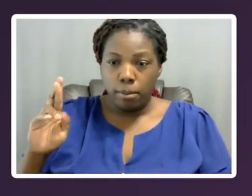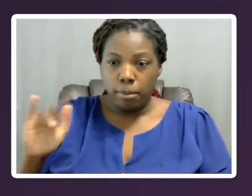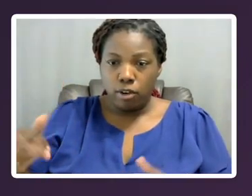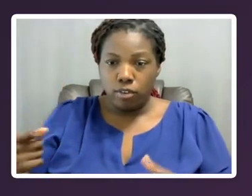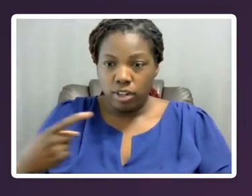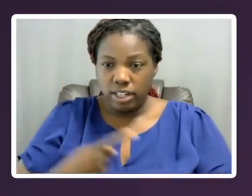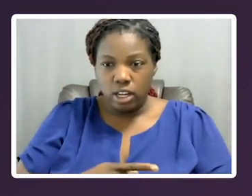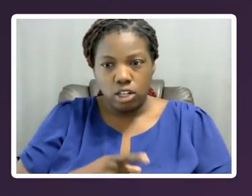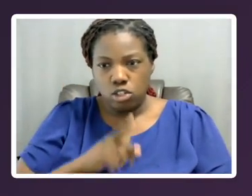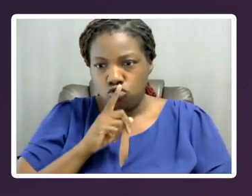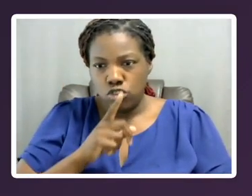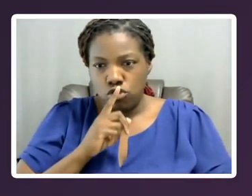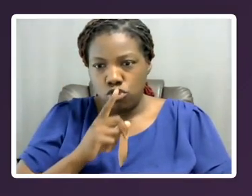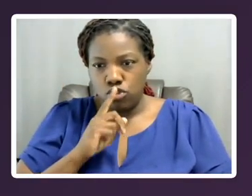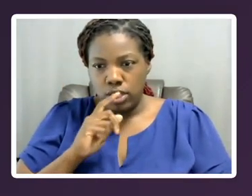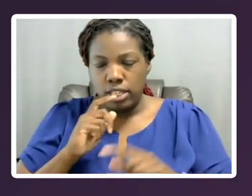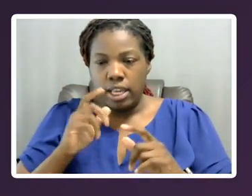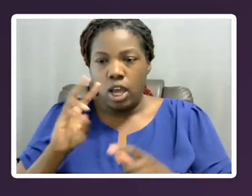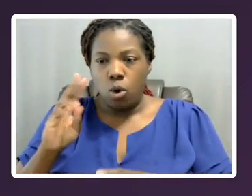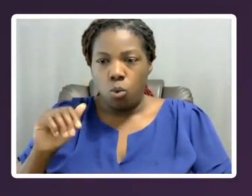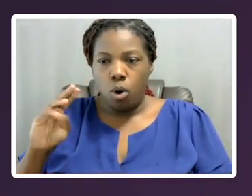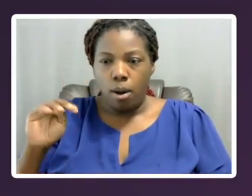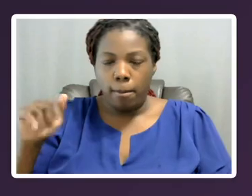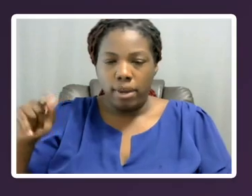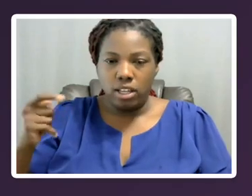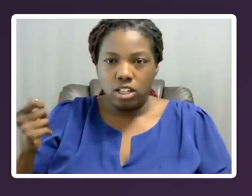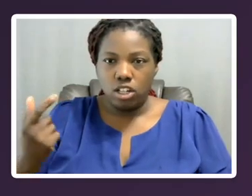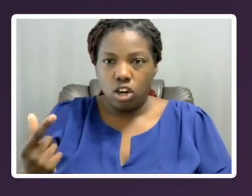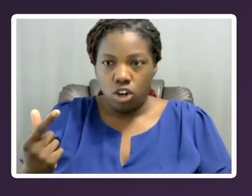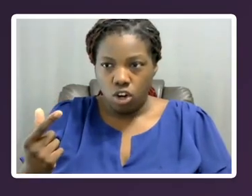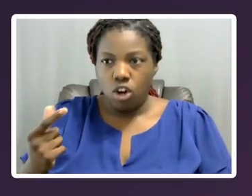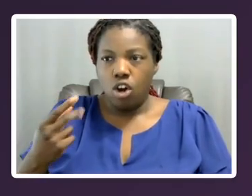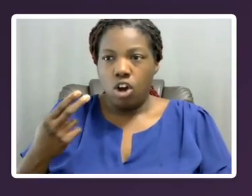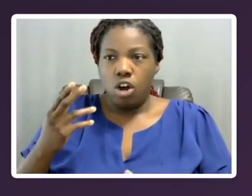something that we've celebrated for generations. And, you know,